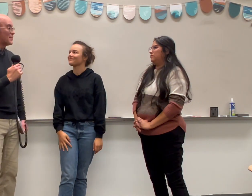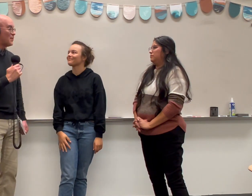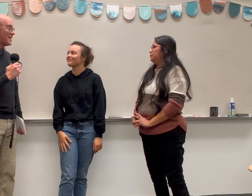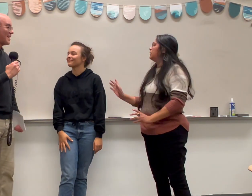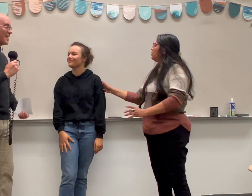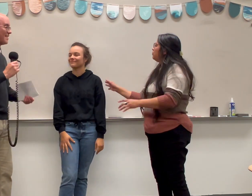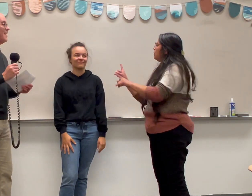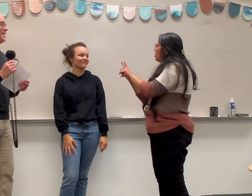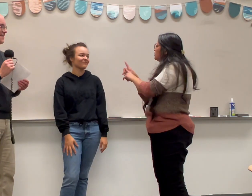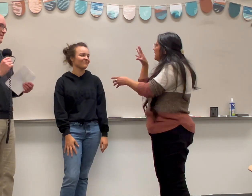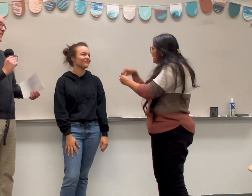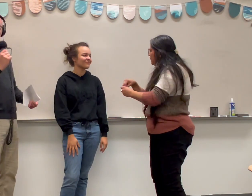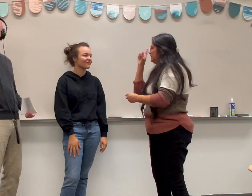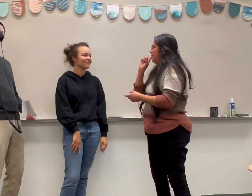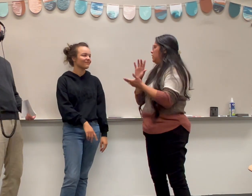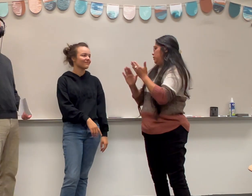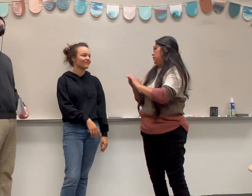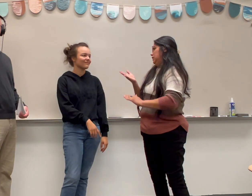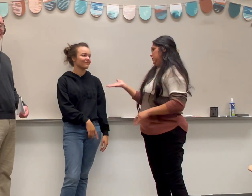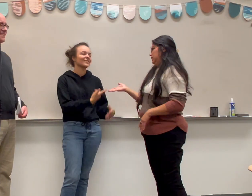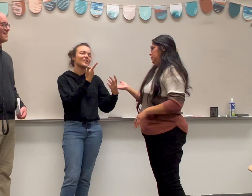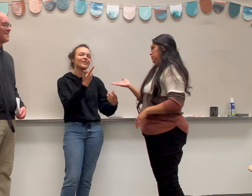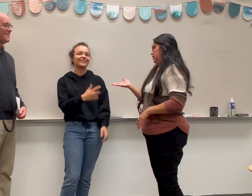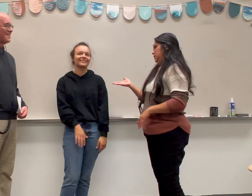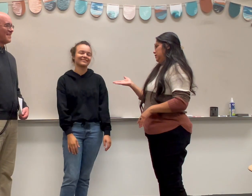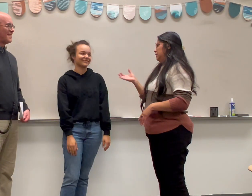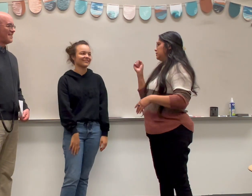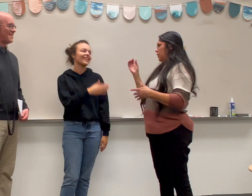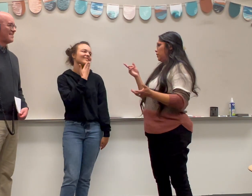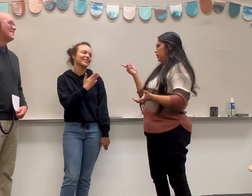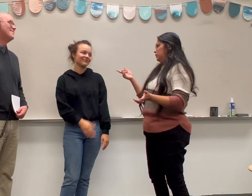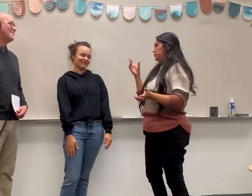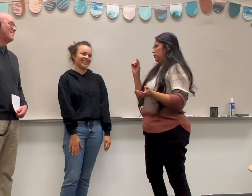you for doing that and you're also in the deaf community and the role that you have you're in